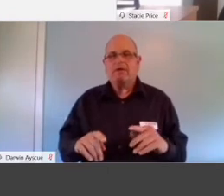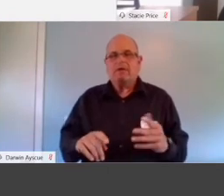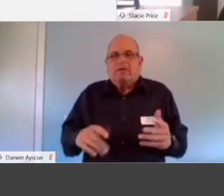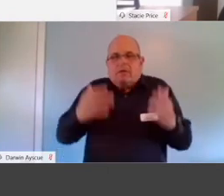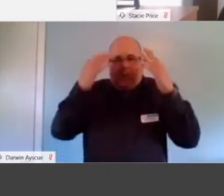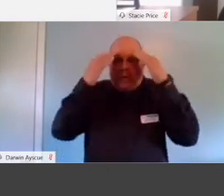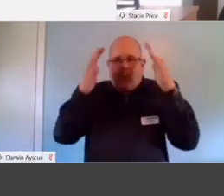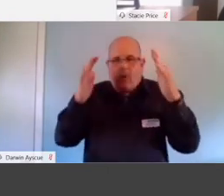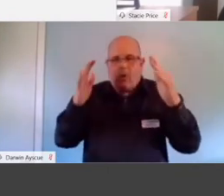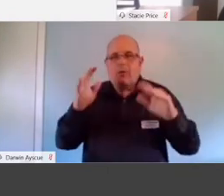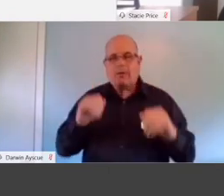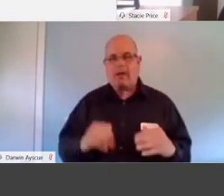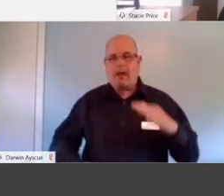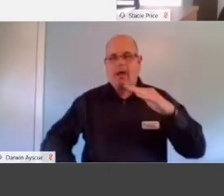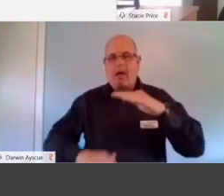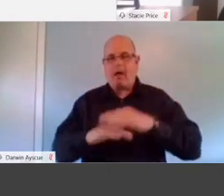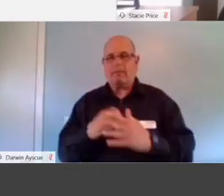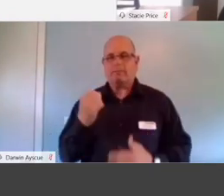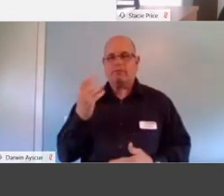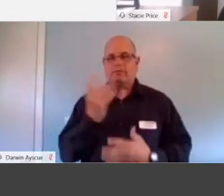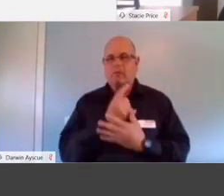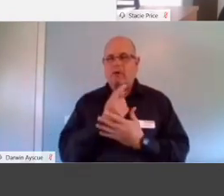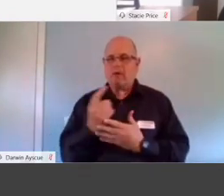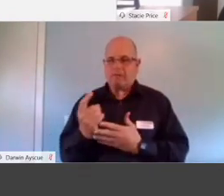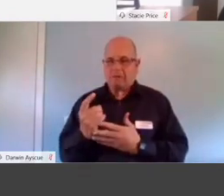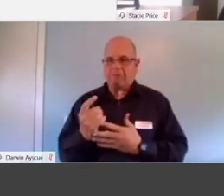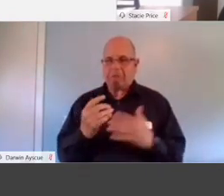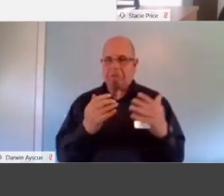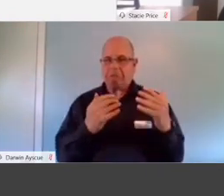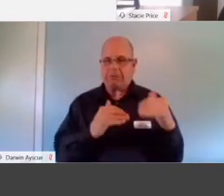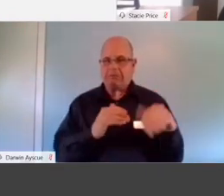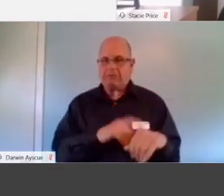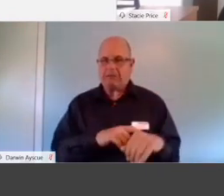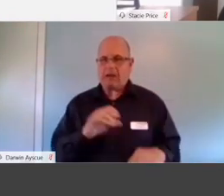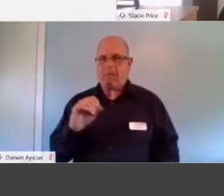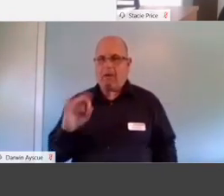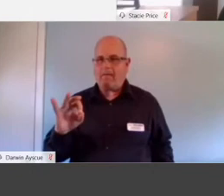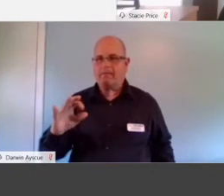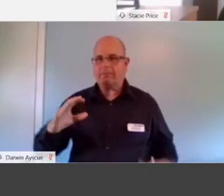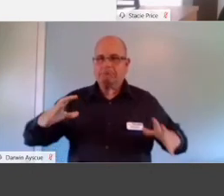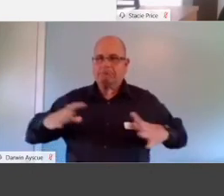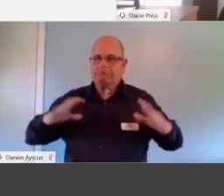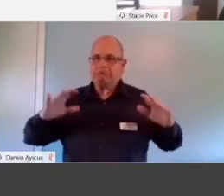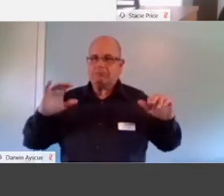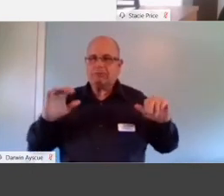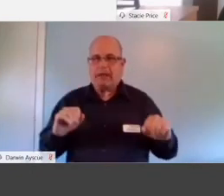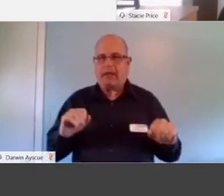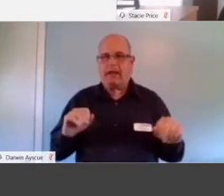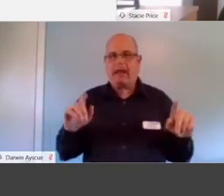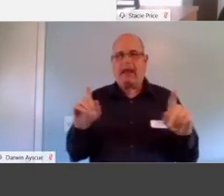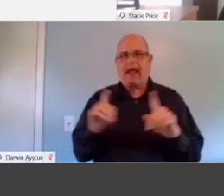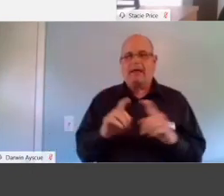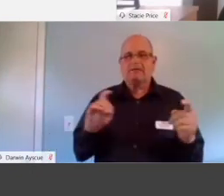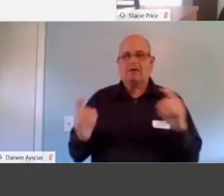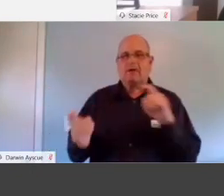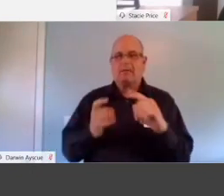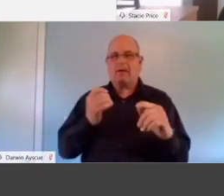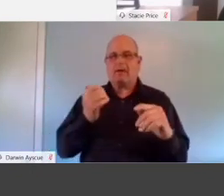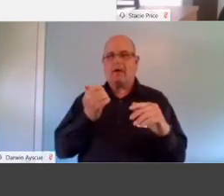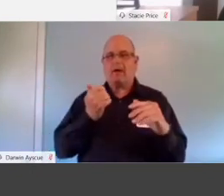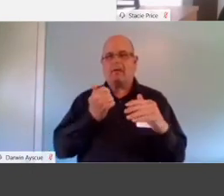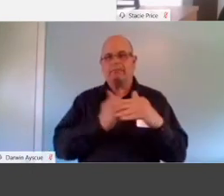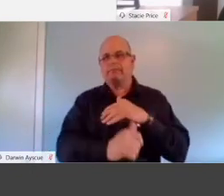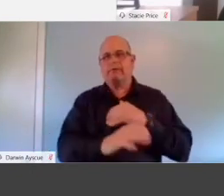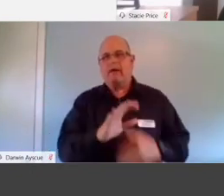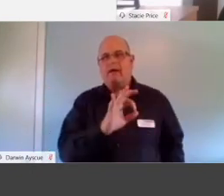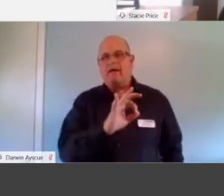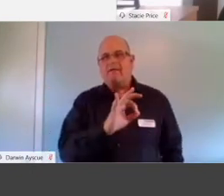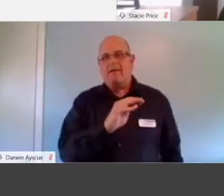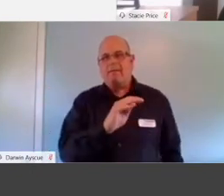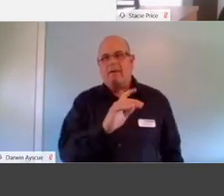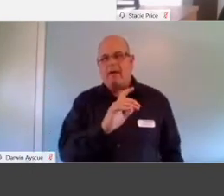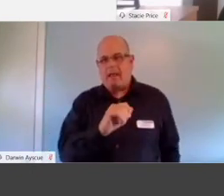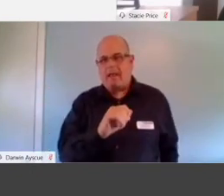to 12 weeks of that limited time off as an accommodation under the FMLA, you can't get